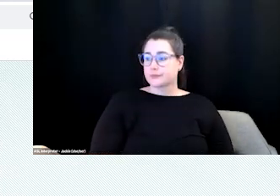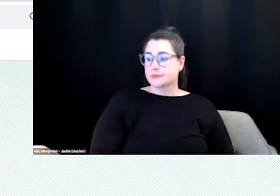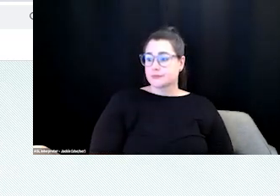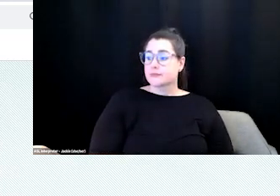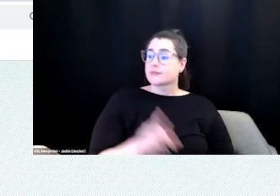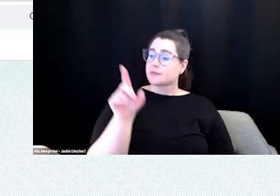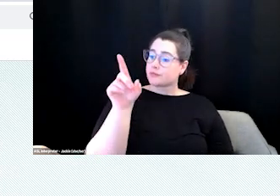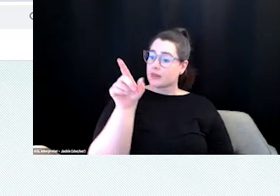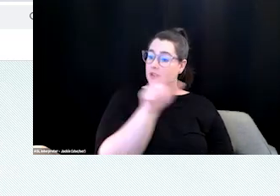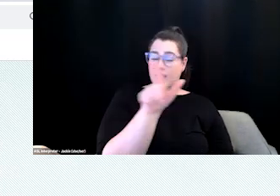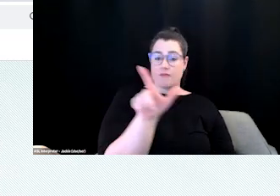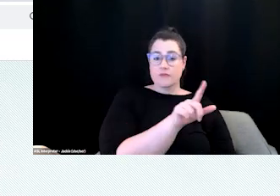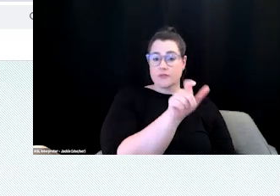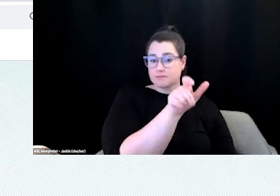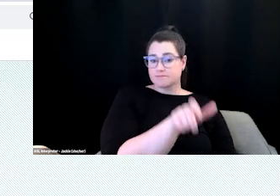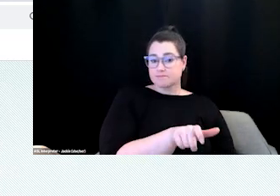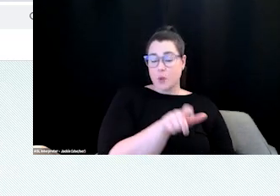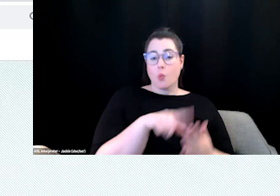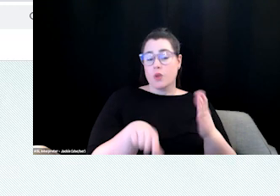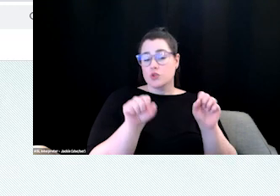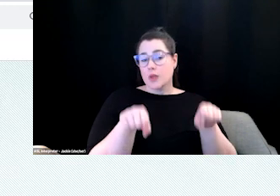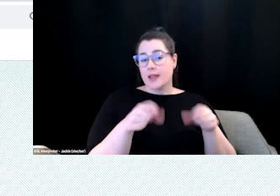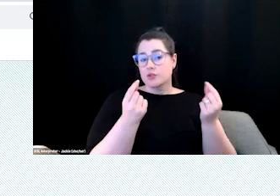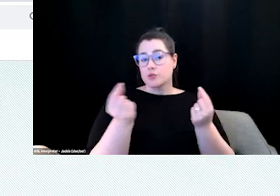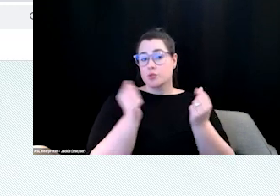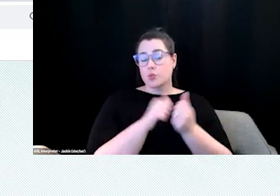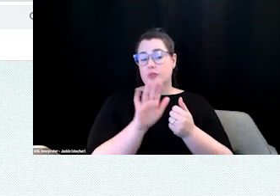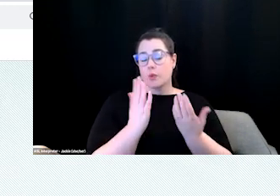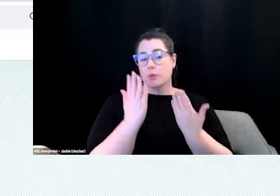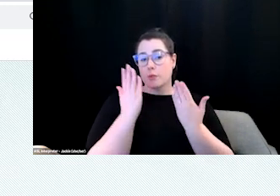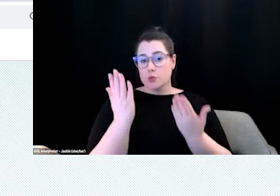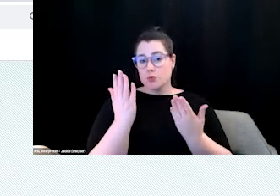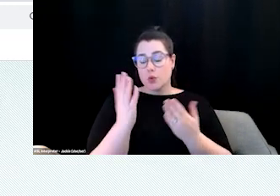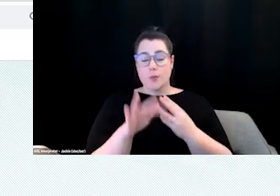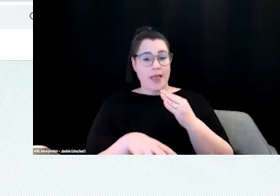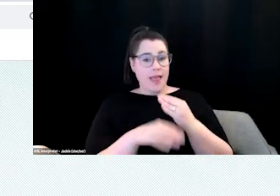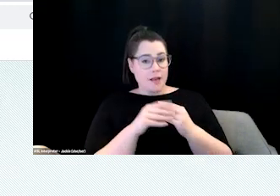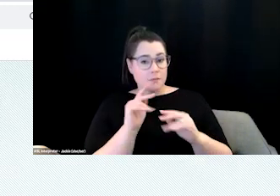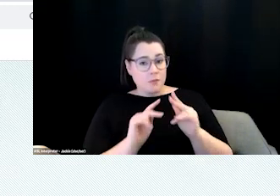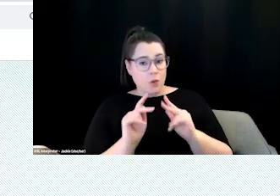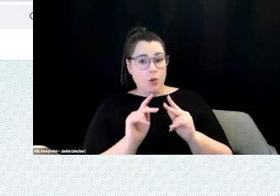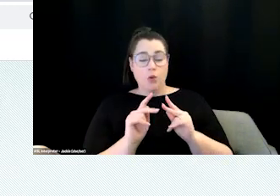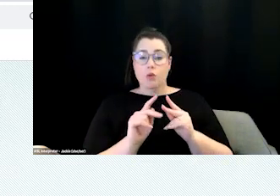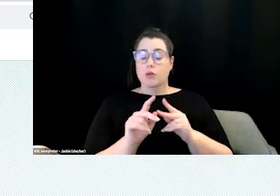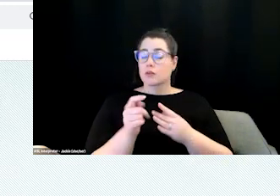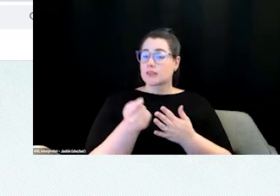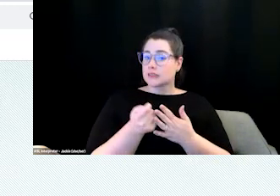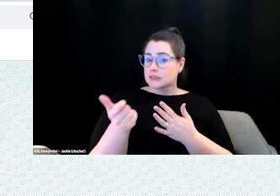This is where you're adding your people. This is where you would be routing, printing, deleting those types of actions to your proposal.